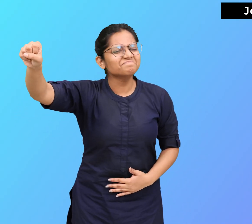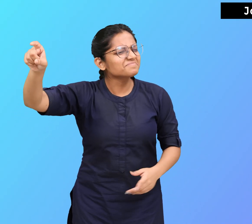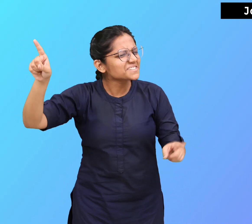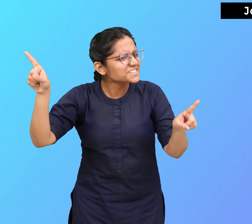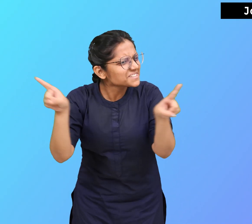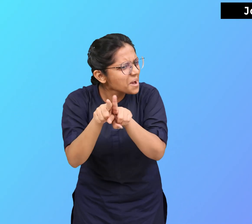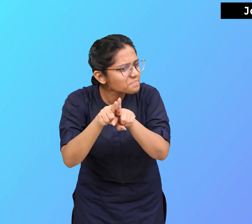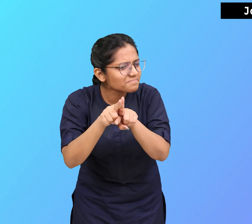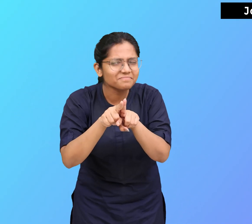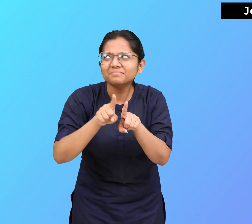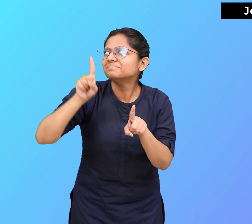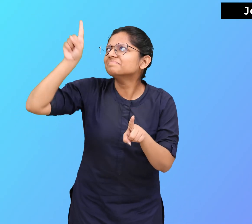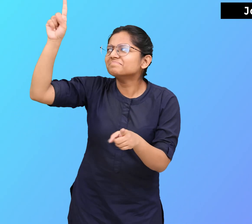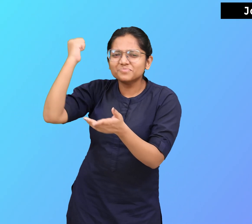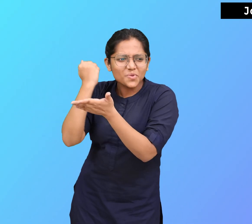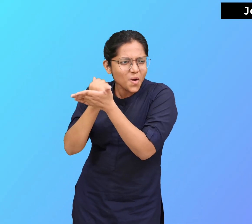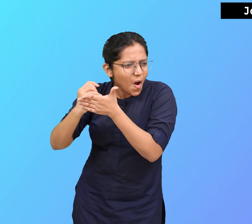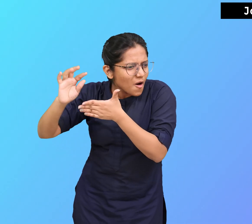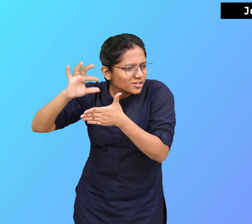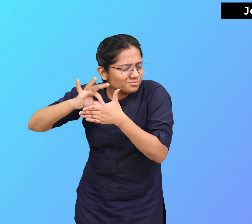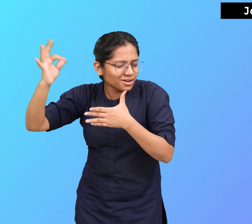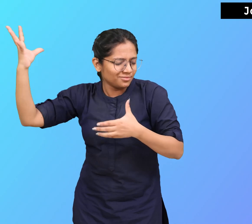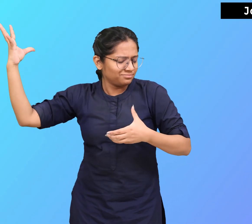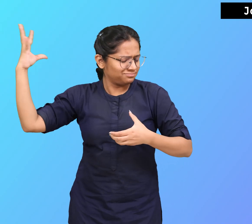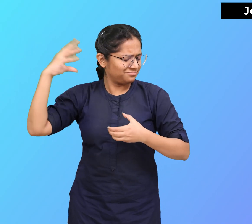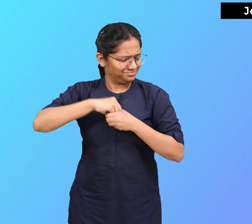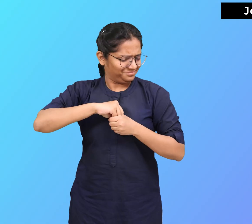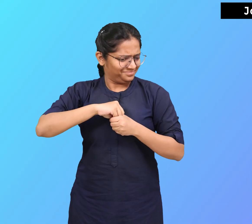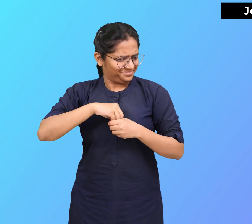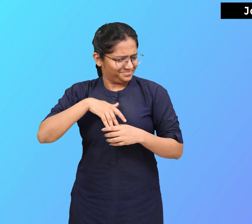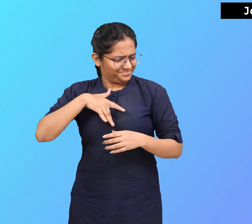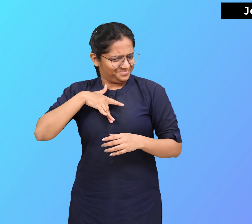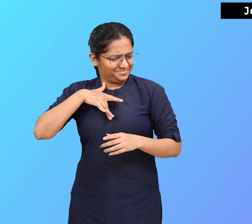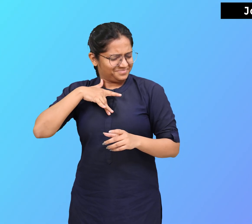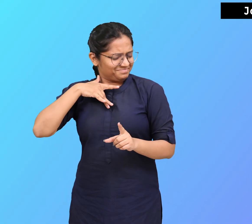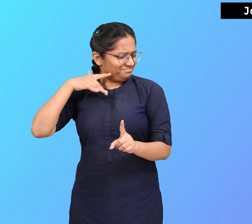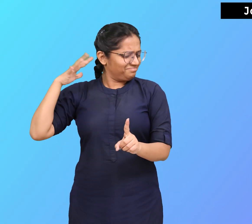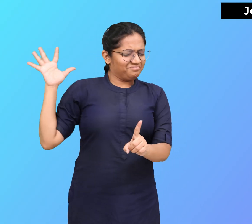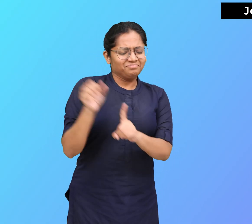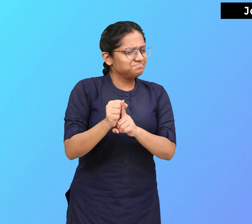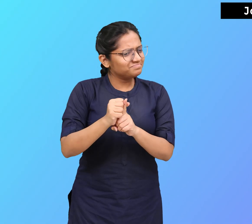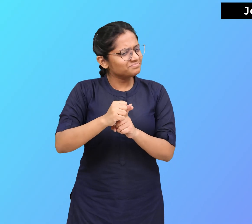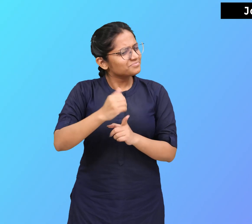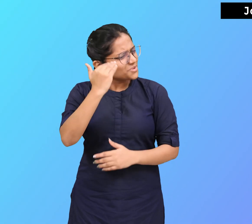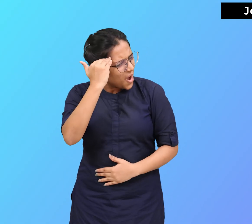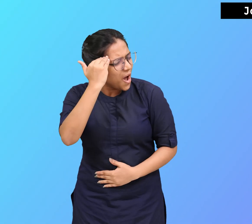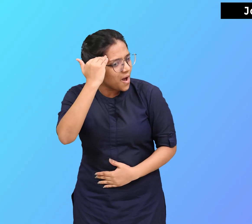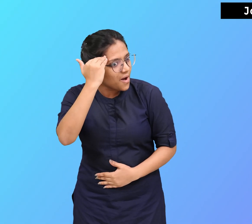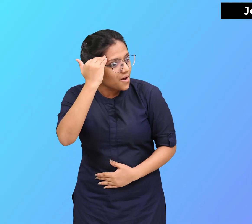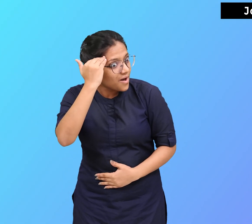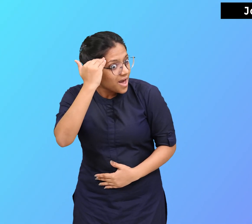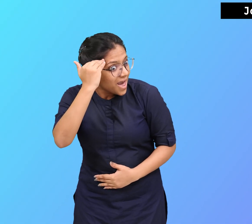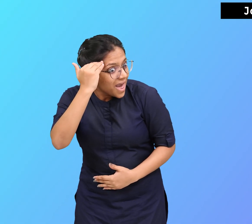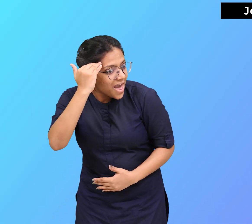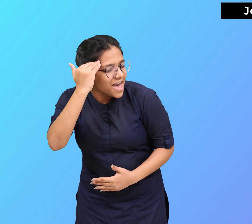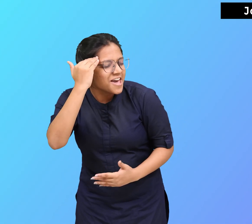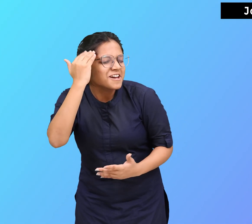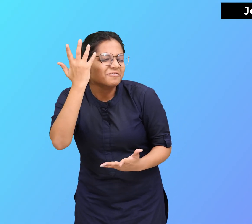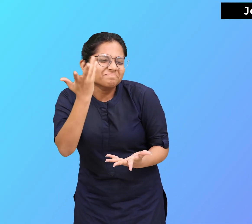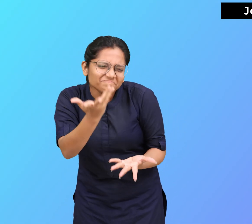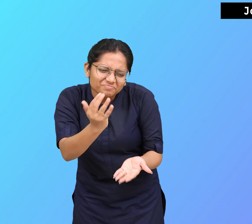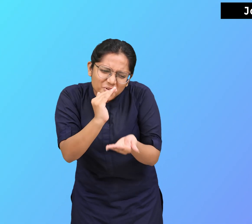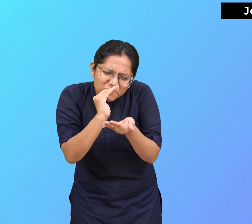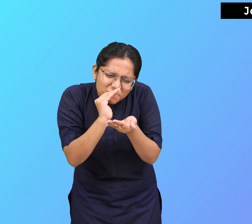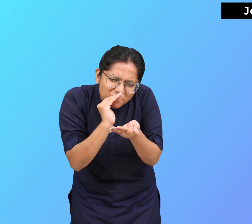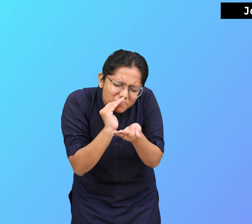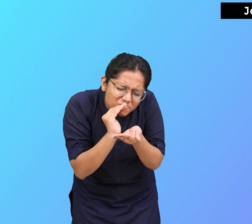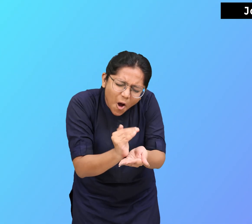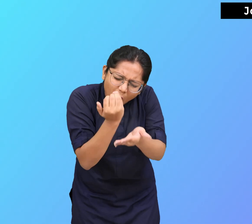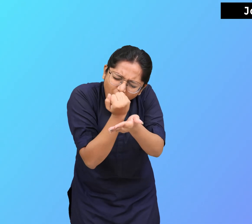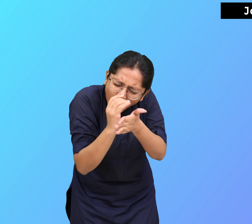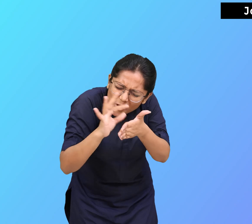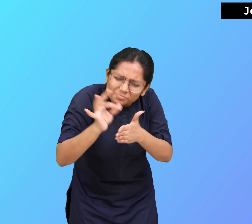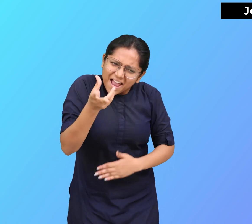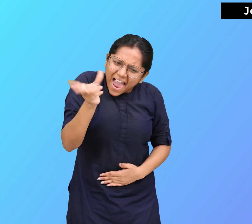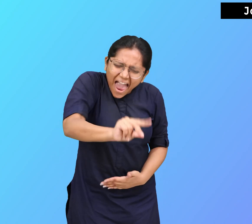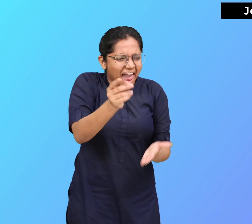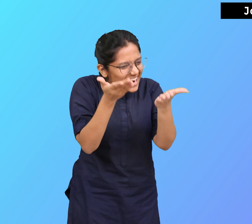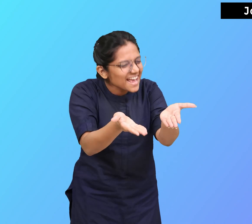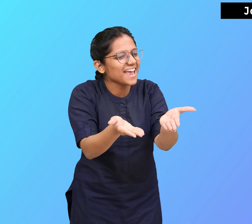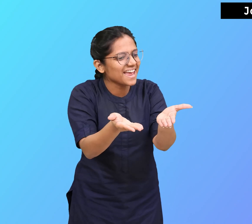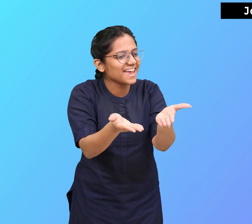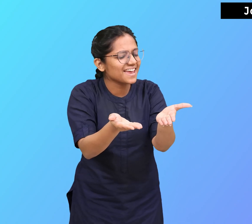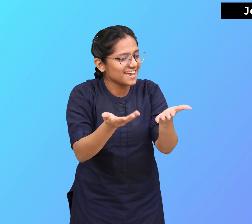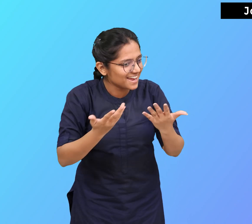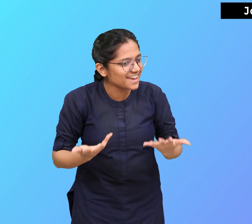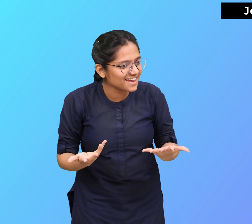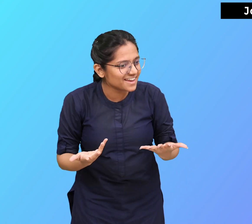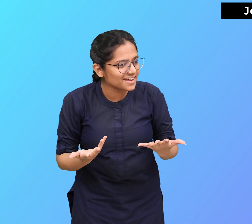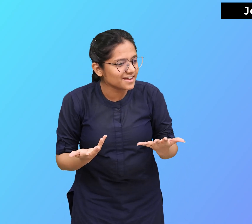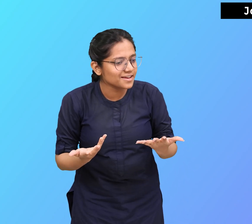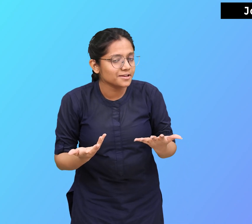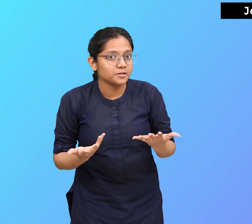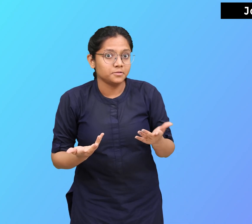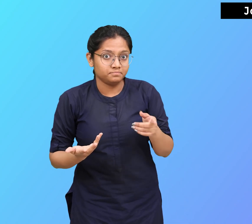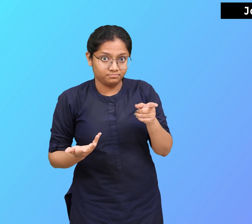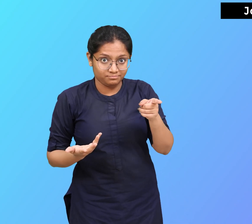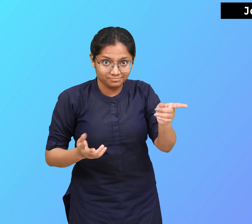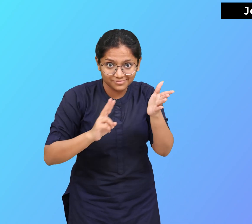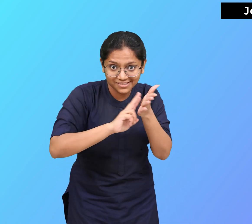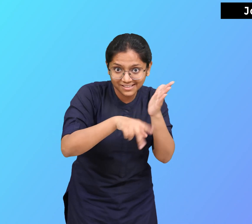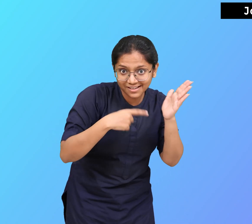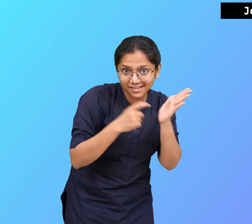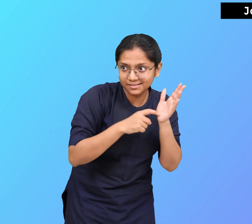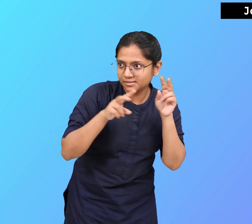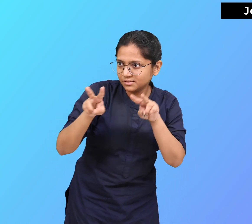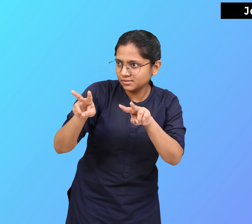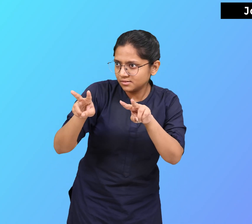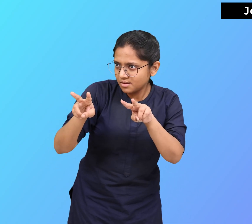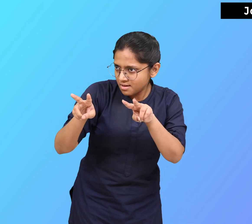It is the same with everyone who is born from the Spirit.”